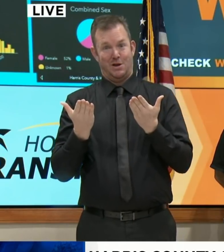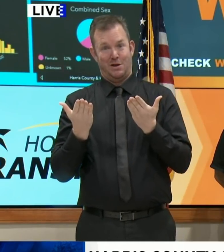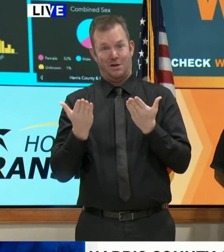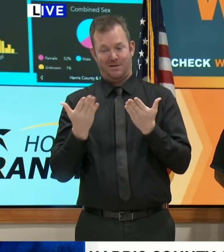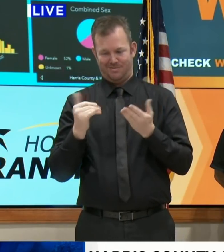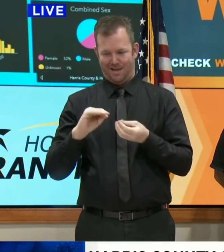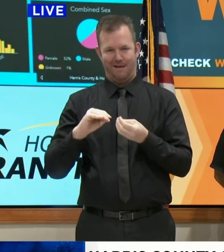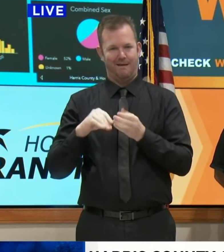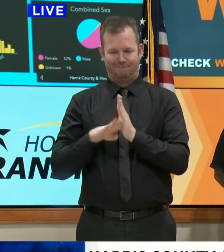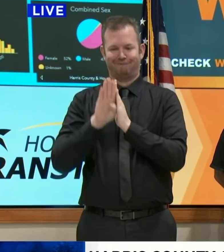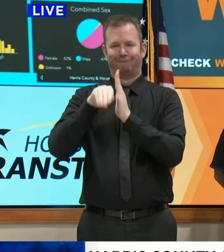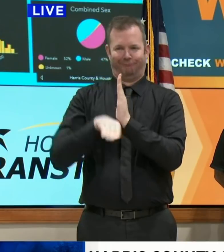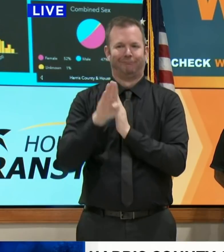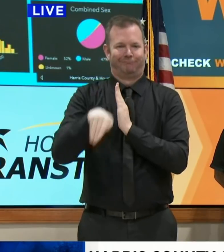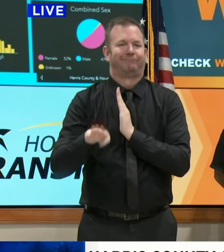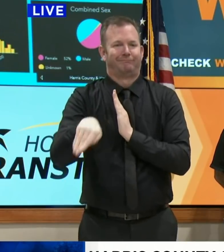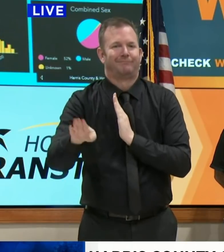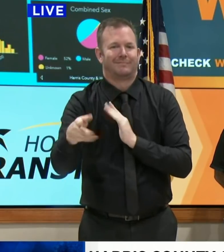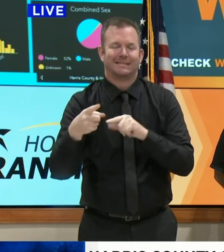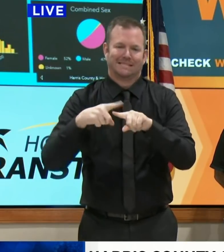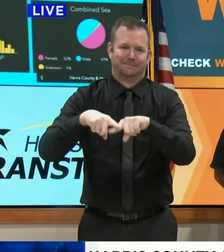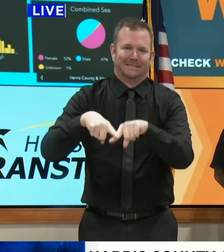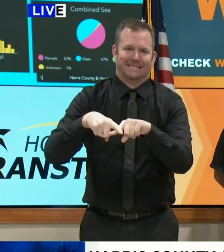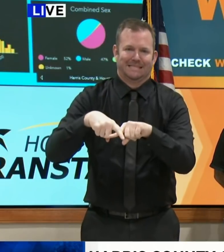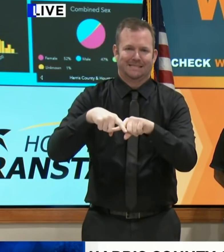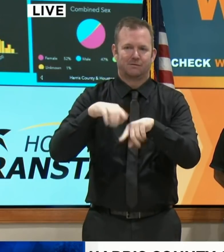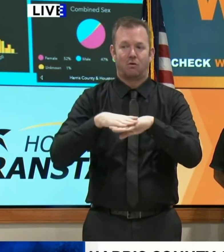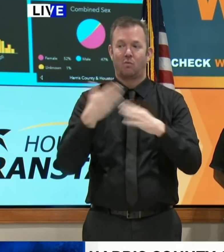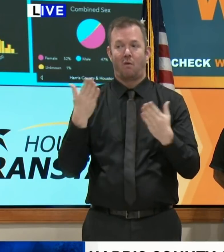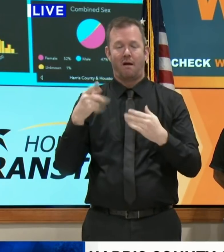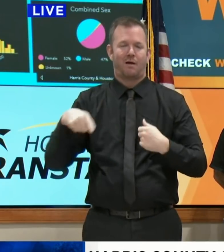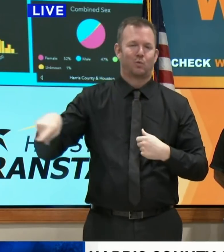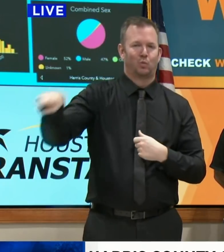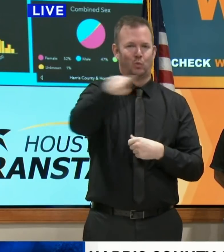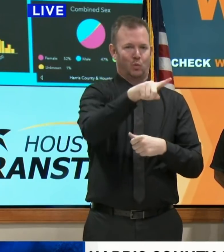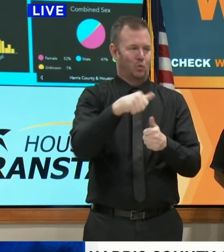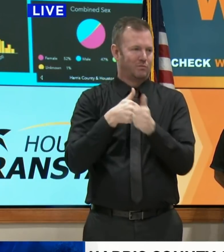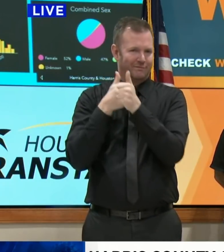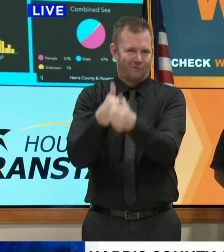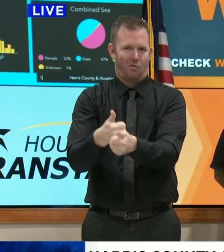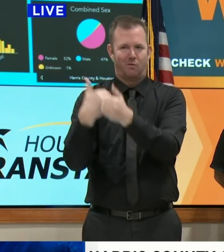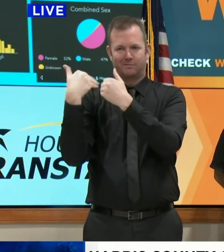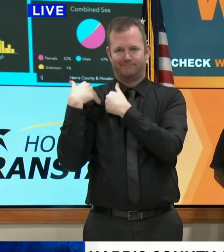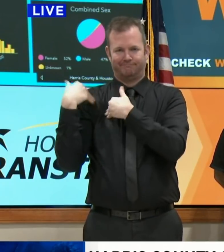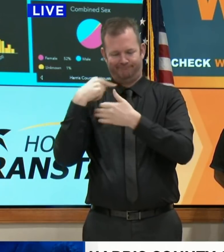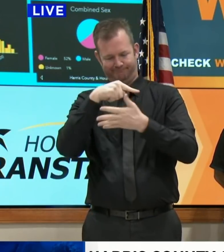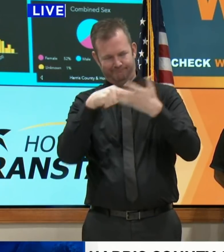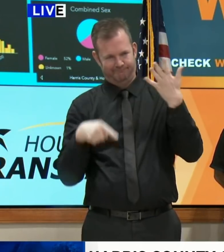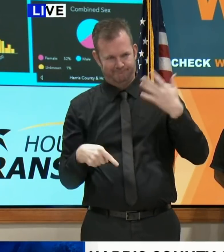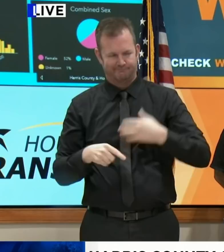together but the difference between surviving as between surviving as a community in setting a community in setting ourselves up for a devastating